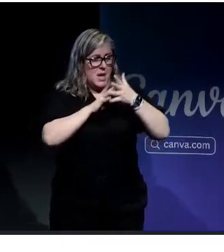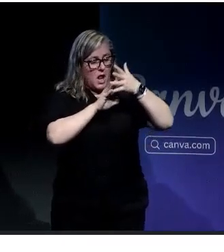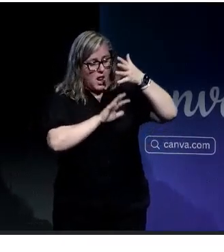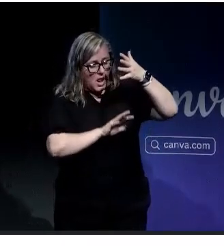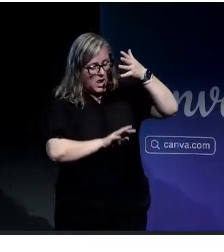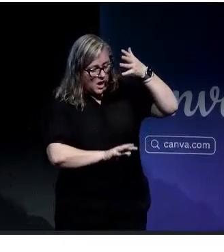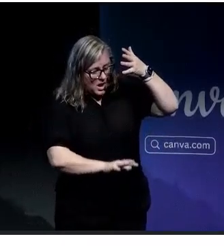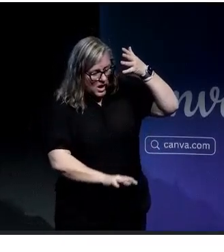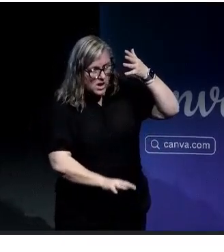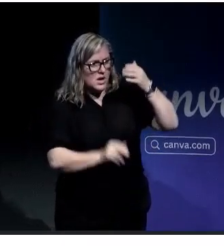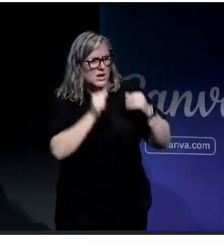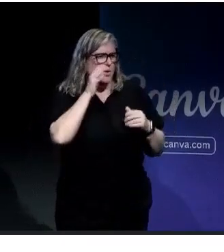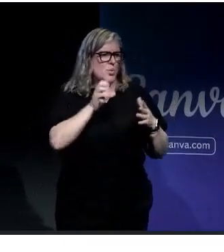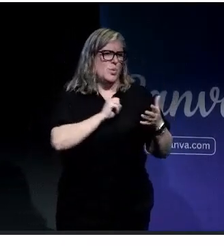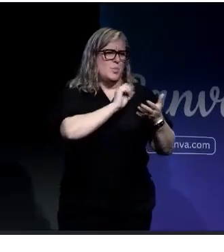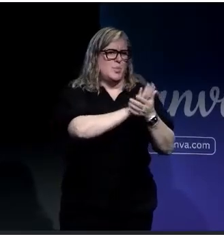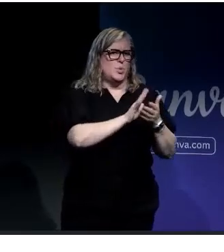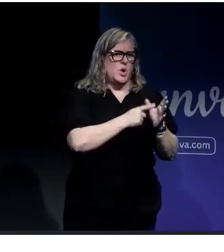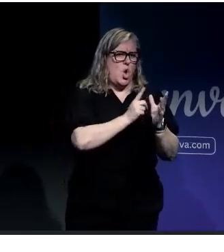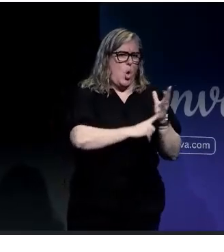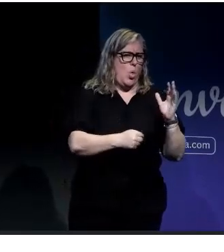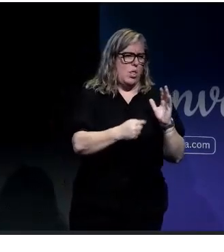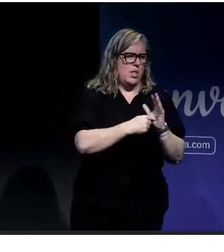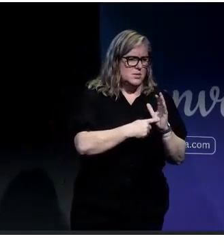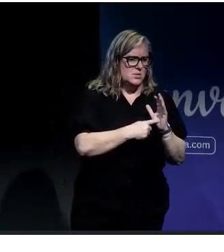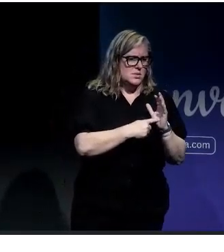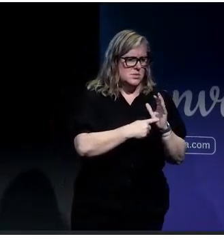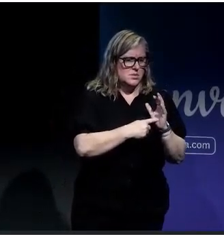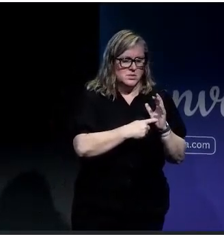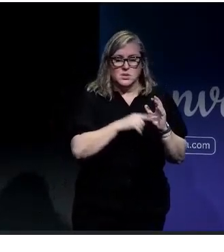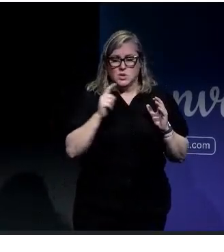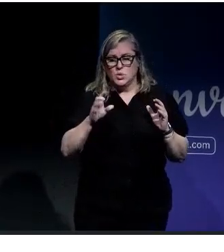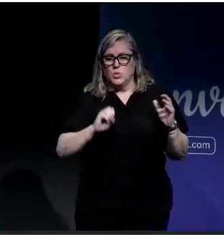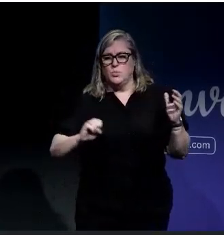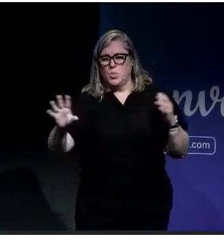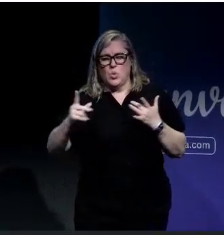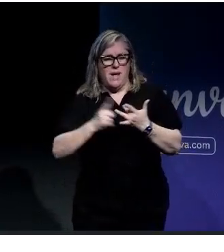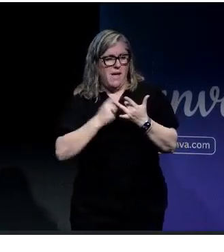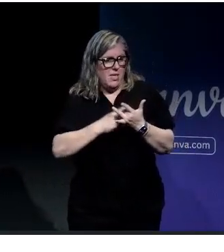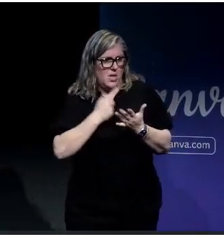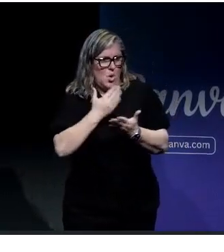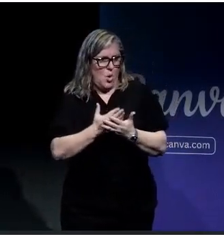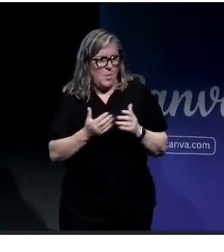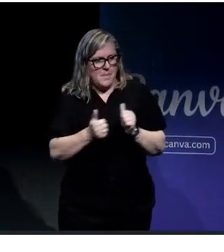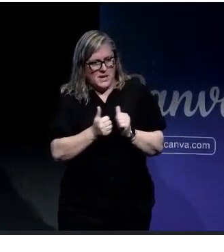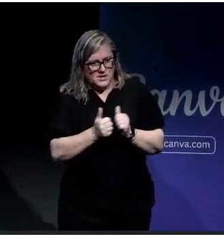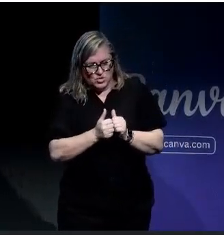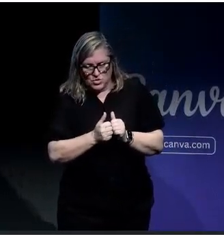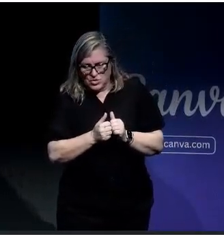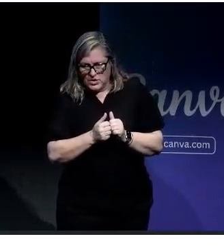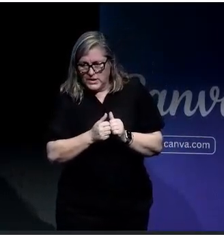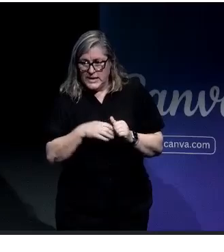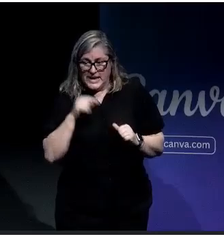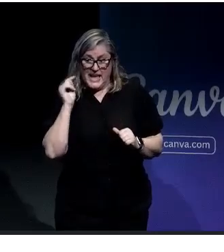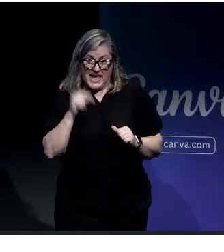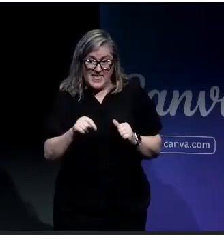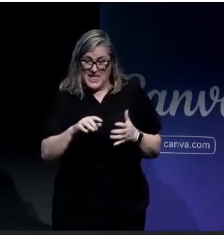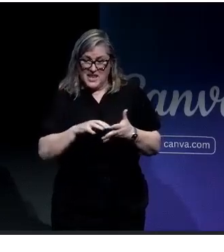not put that in the alt attribute value. You'd put that somewhere else on the page. And then in the alt text value, you'd do something like we've got here, where